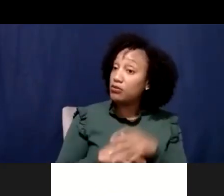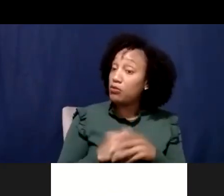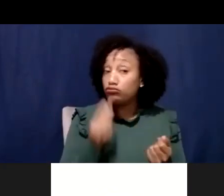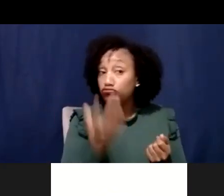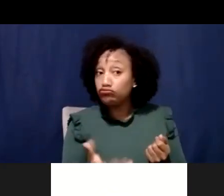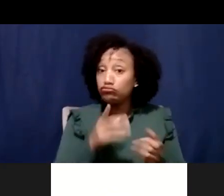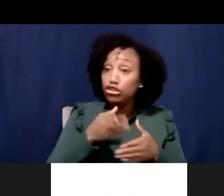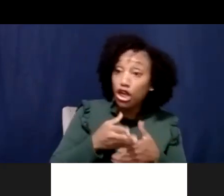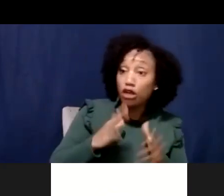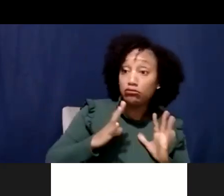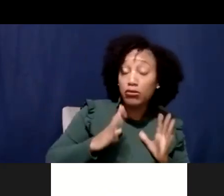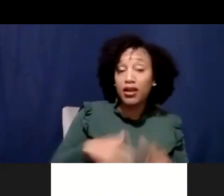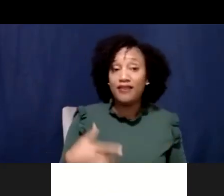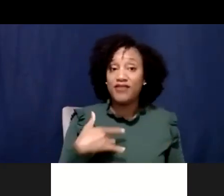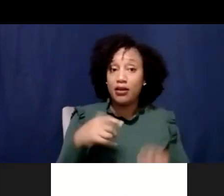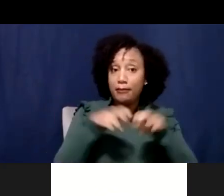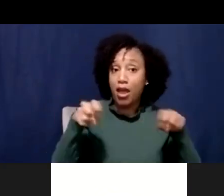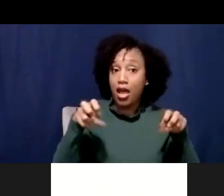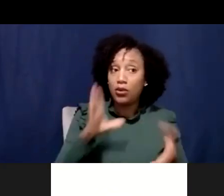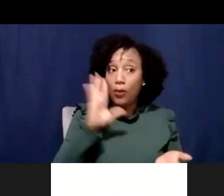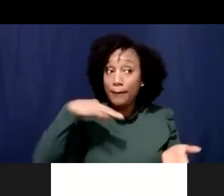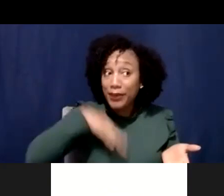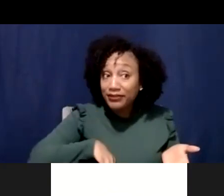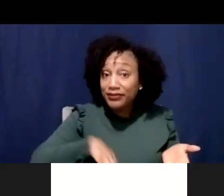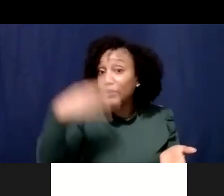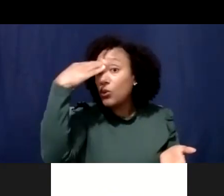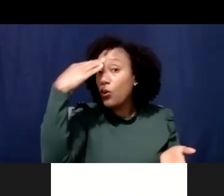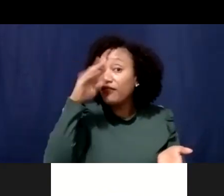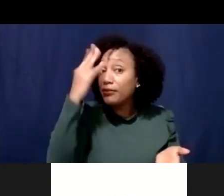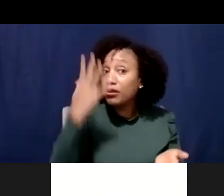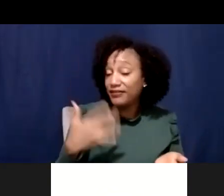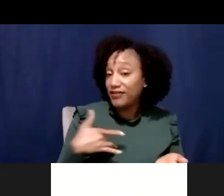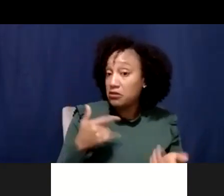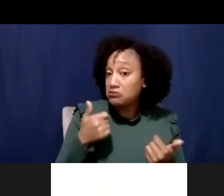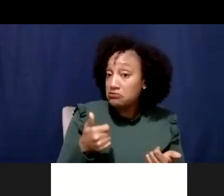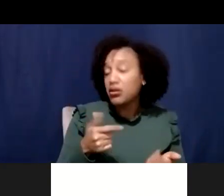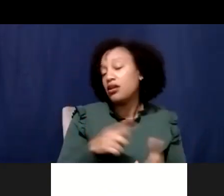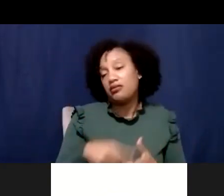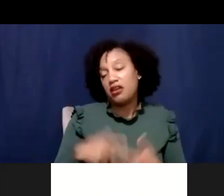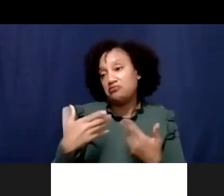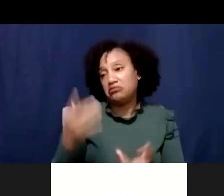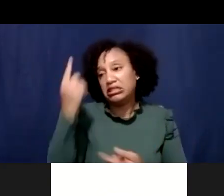and you feel that the panelists will benefit from having that information, please consider doing so.